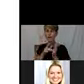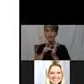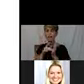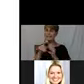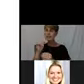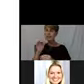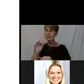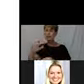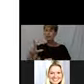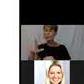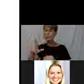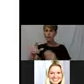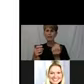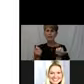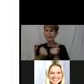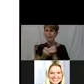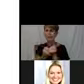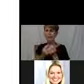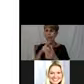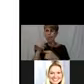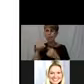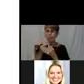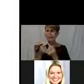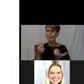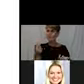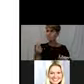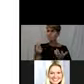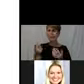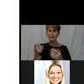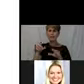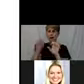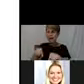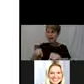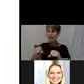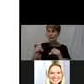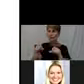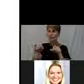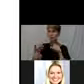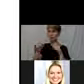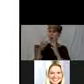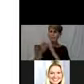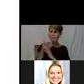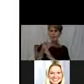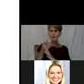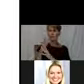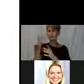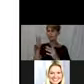When we're given the privilege to walk this journey with our friends experiencing unsheltered homelessness,